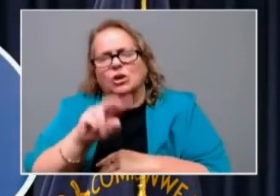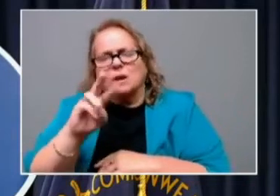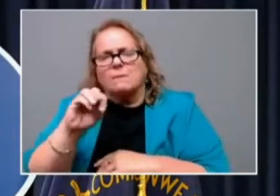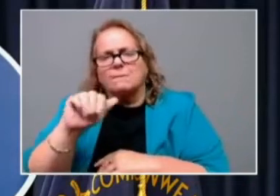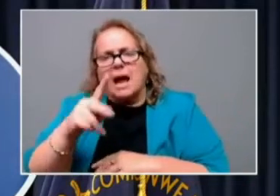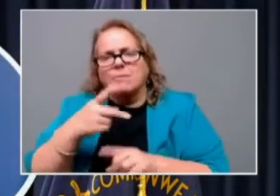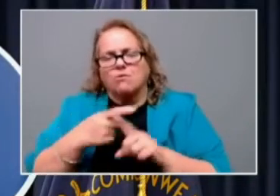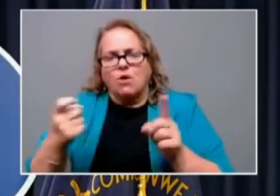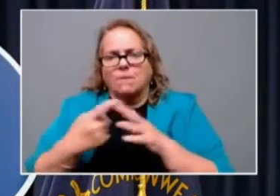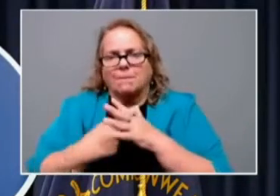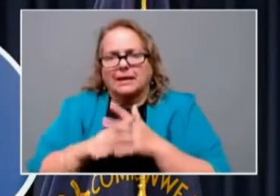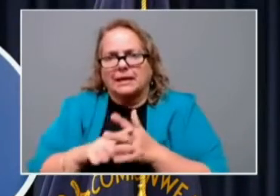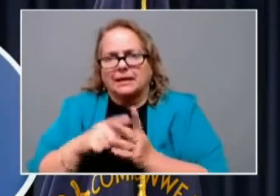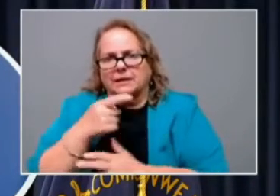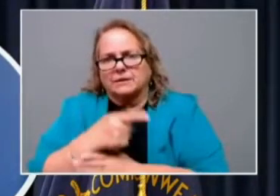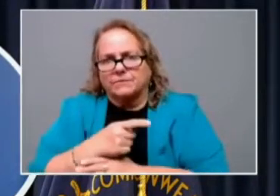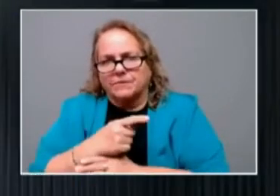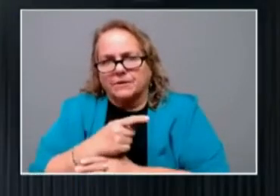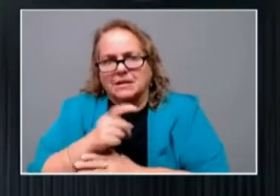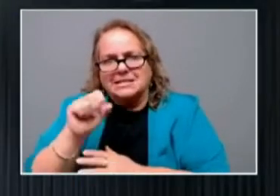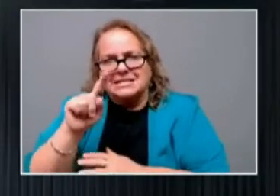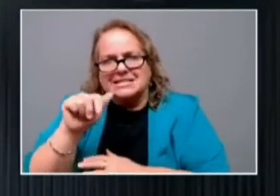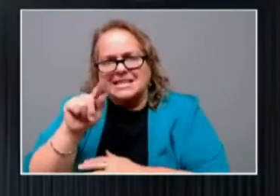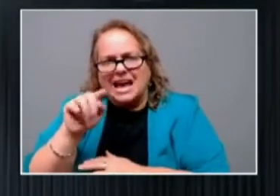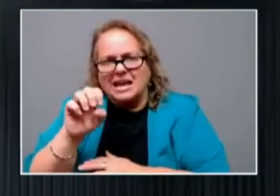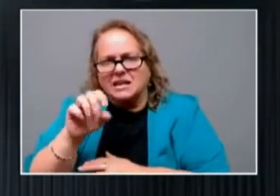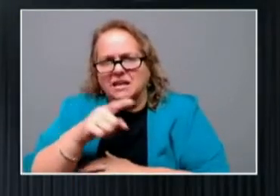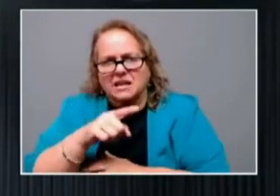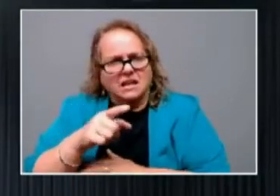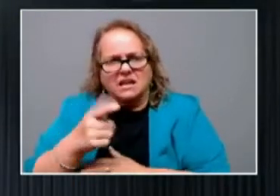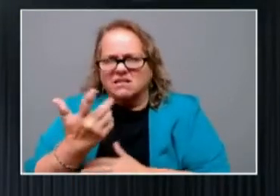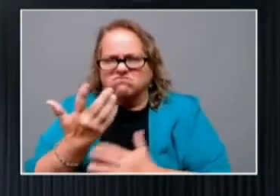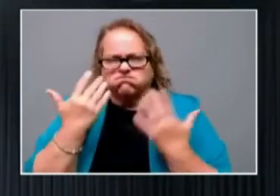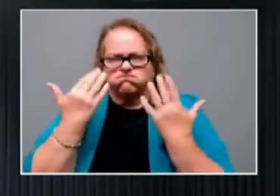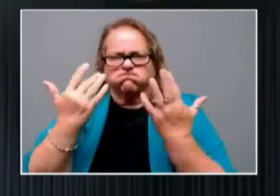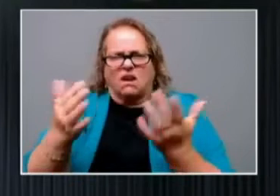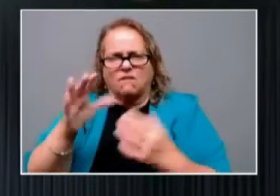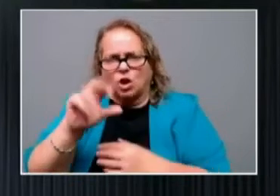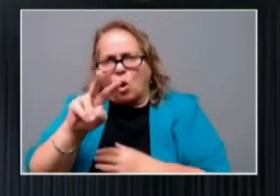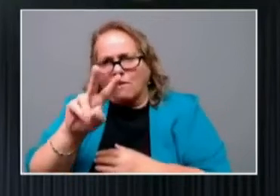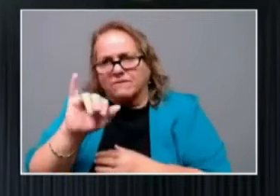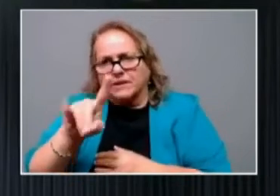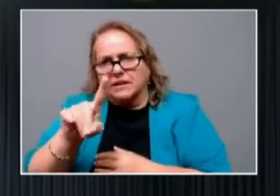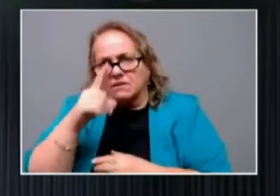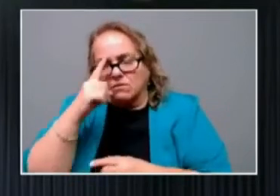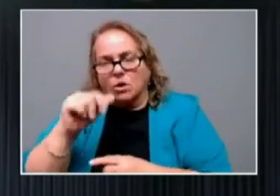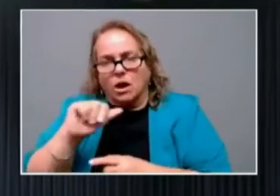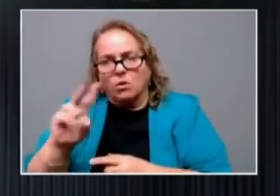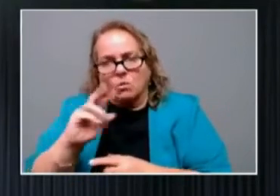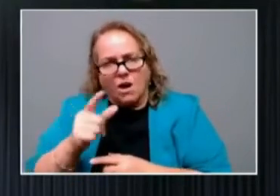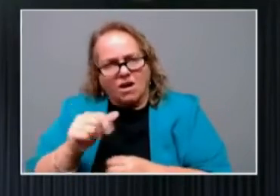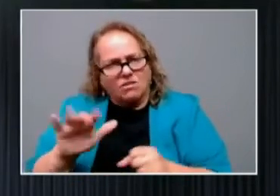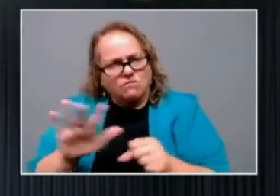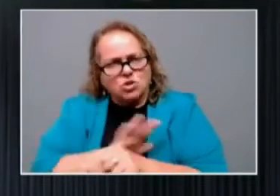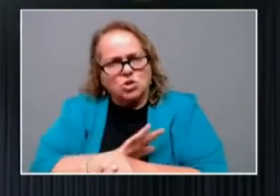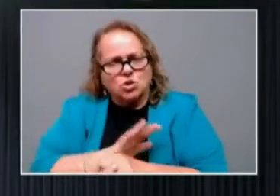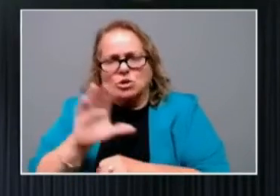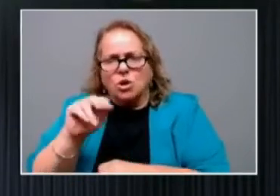a state that is on fire with Covid and it's going to be at least for a little bit as we come down. You cannot keep your kids in school with that map